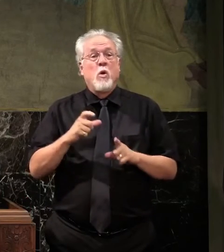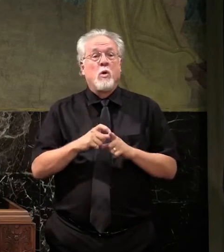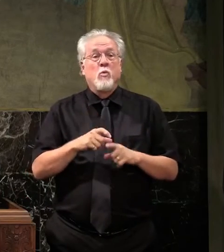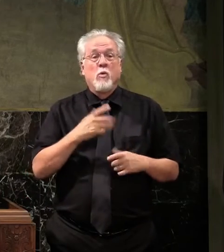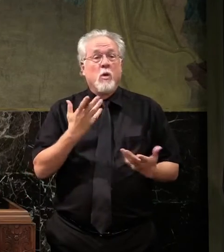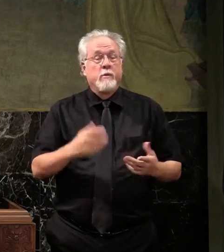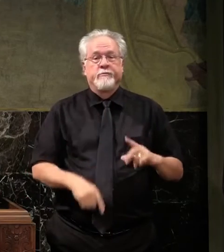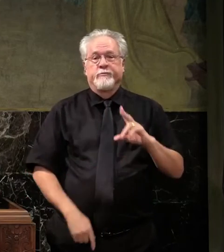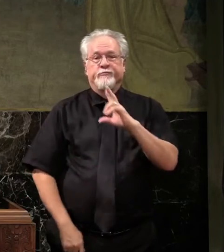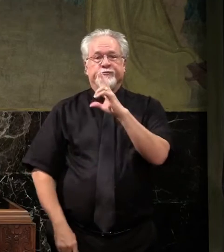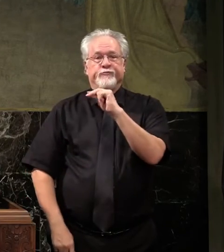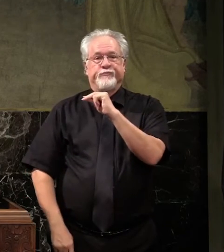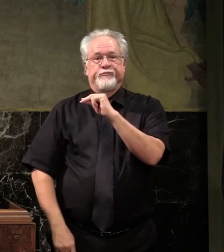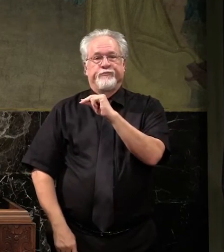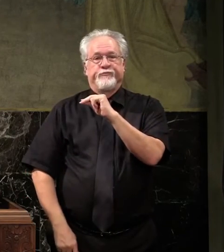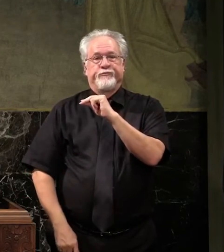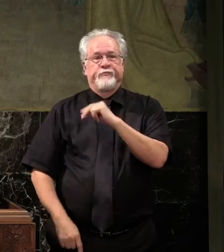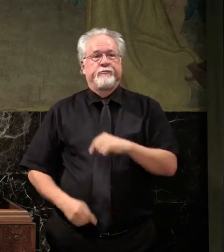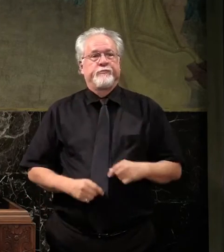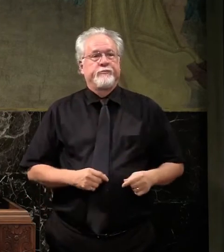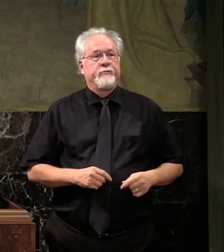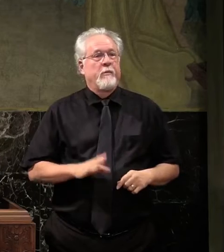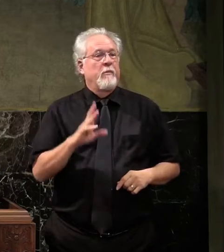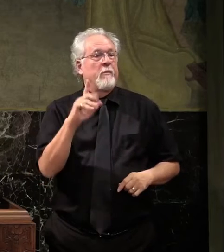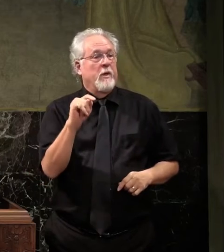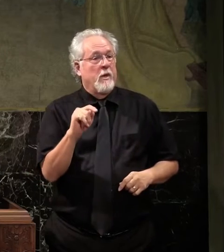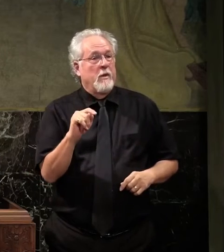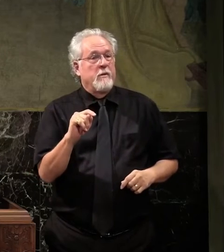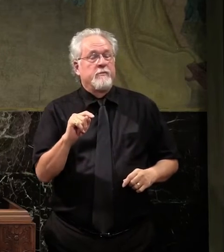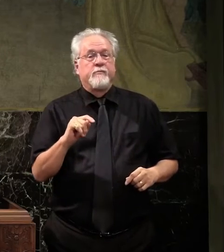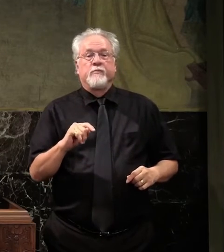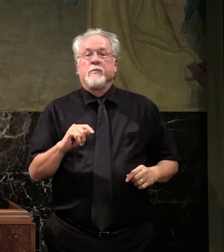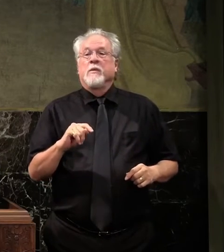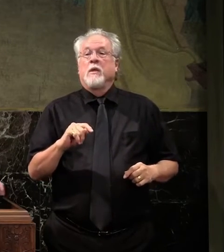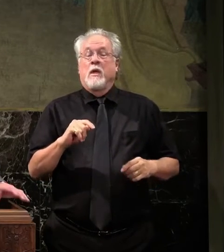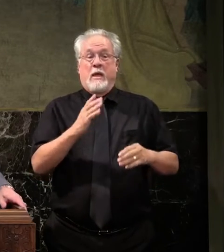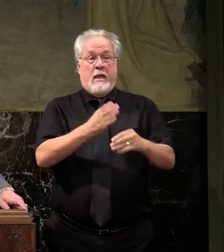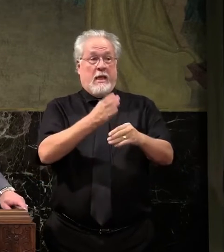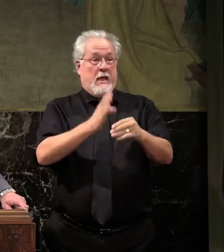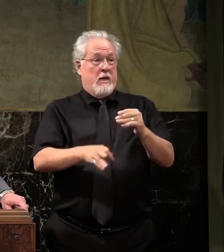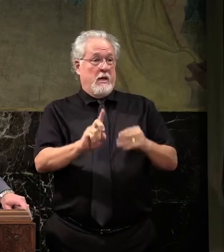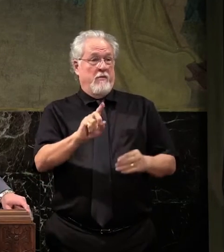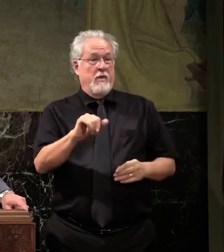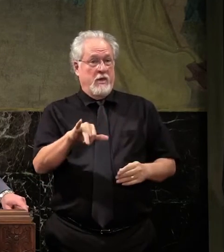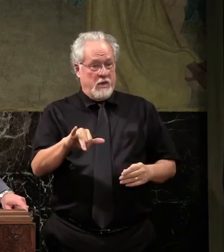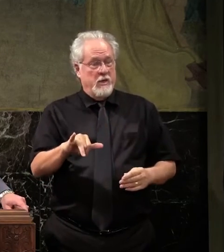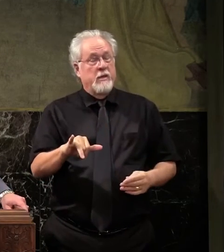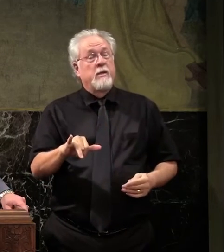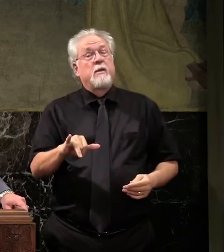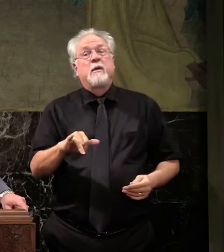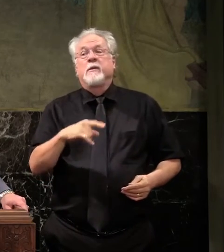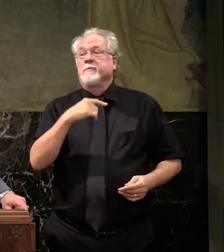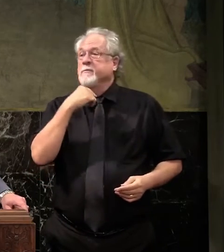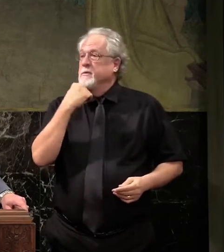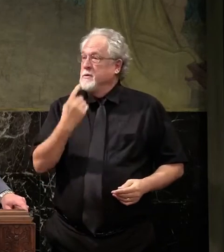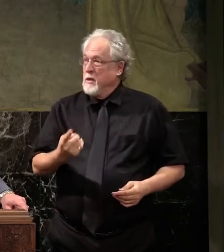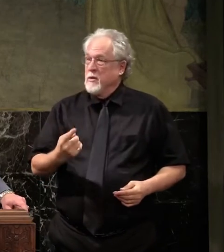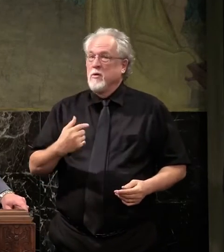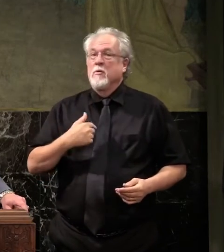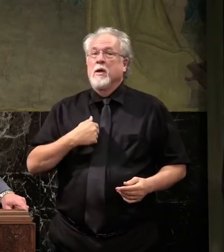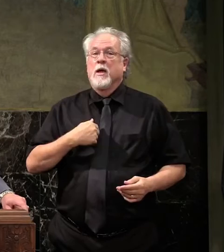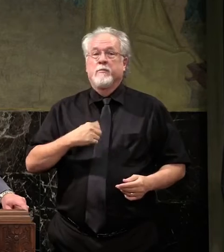no. But at the end of the day I have to tell you that I am very proud of the